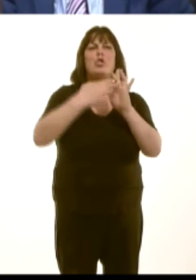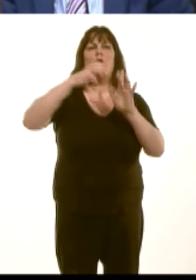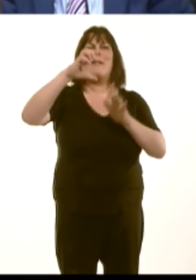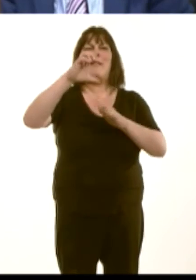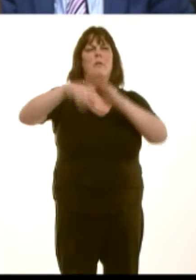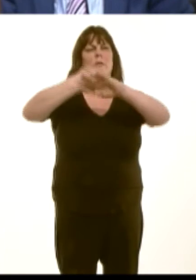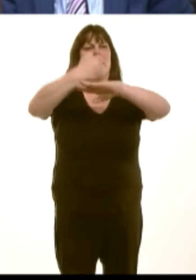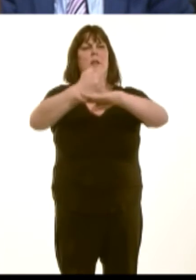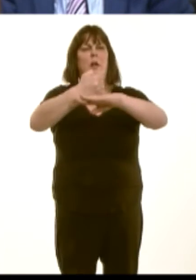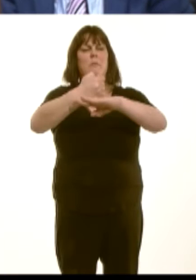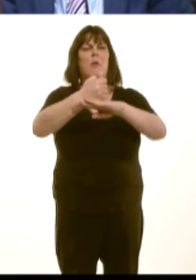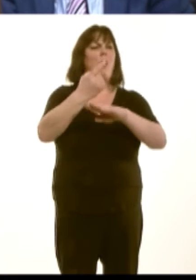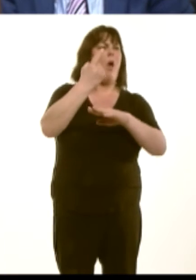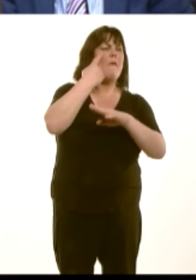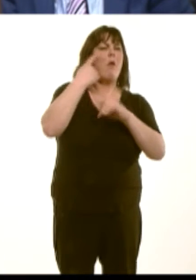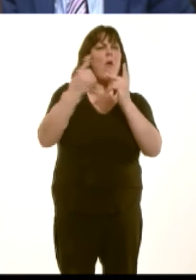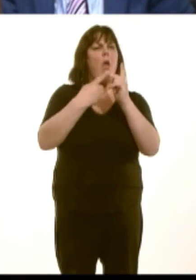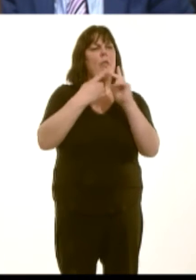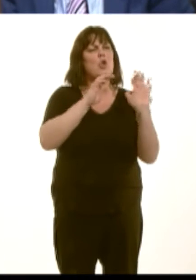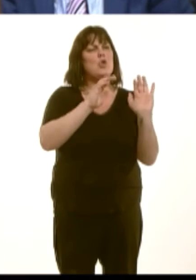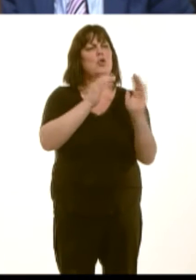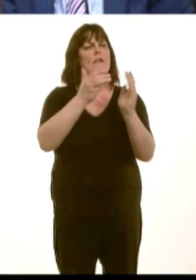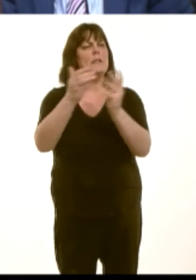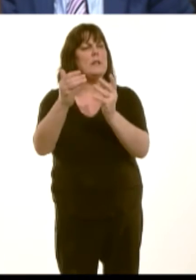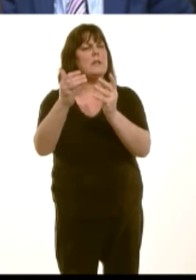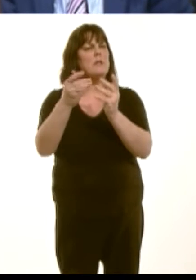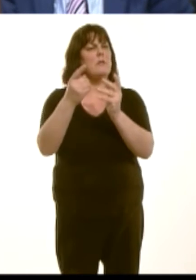look at some of the services that the other DGHs provide, because of the services that